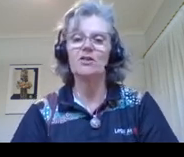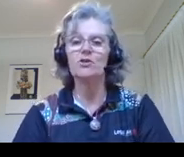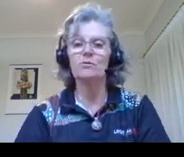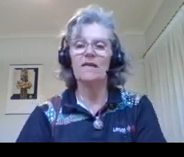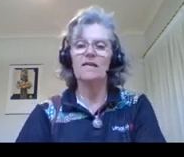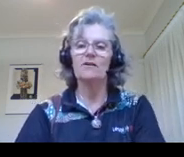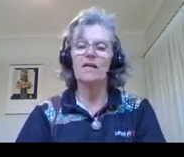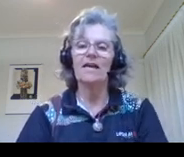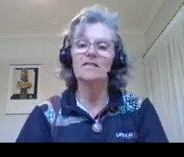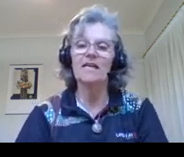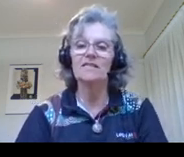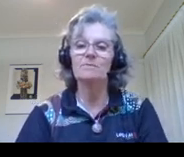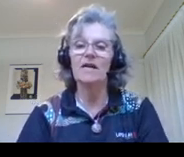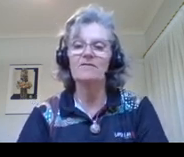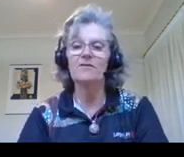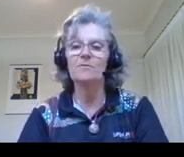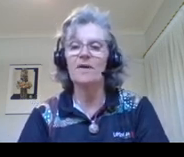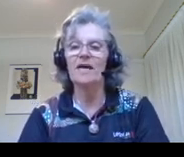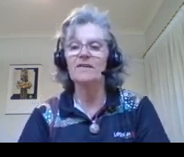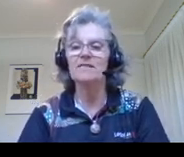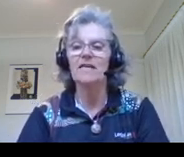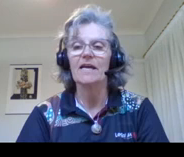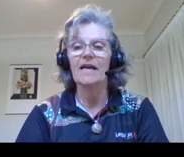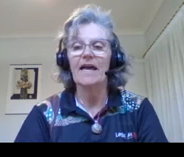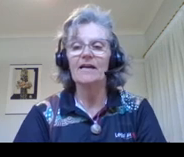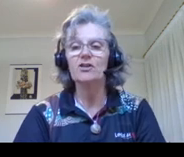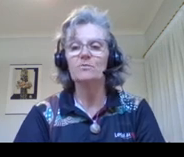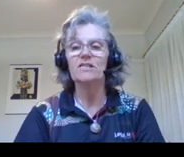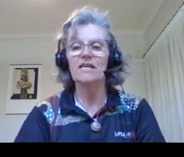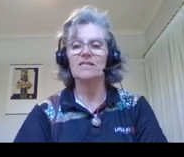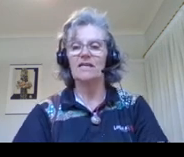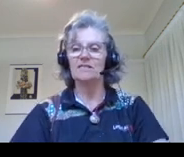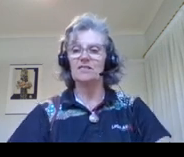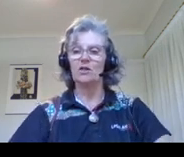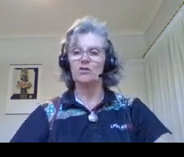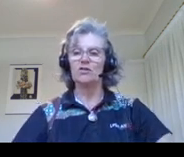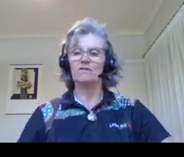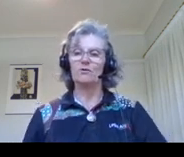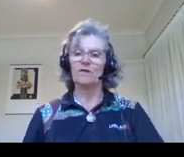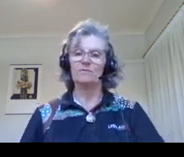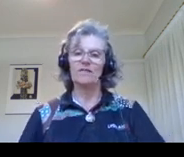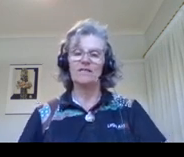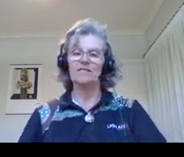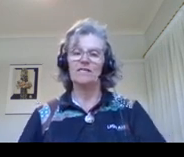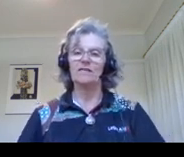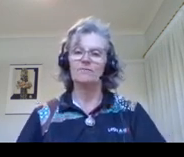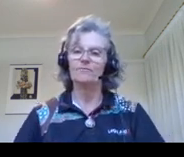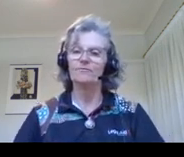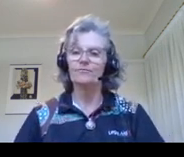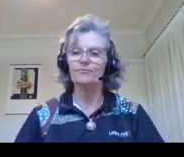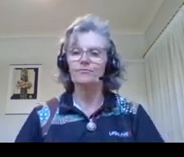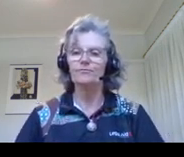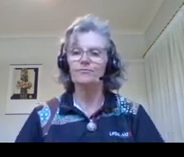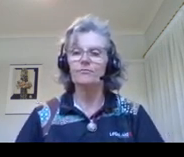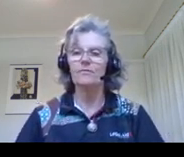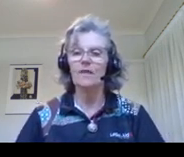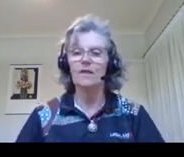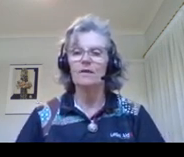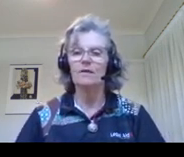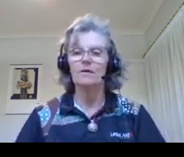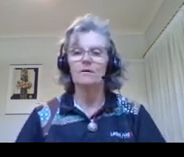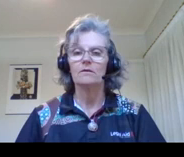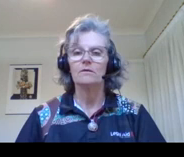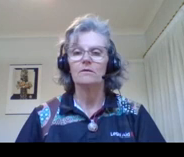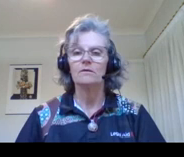social media account and takes money from others how can you protect against loss of credibility